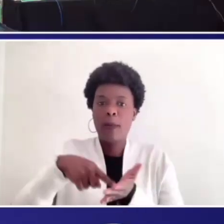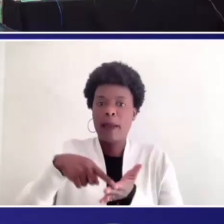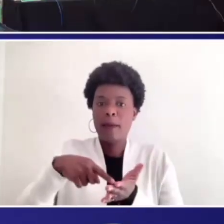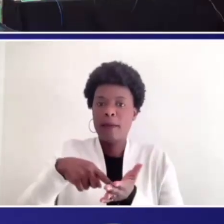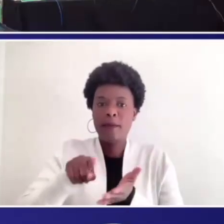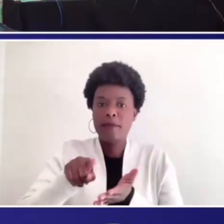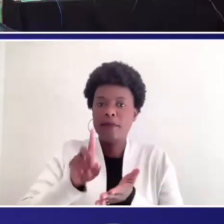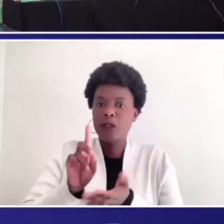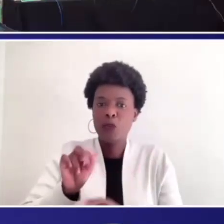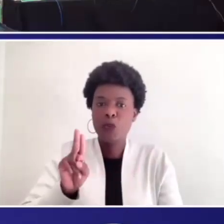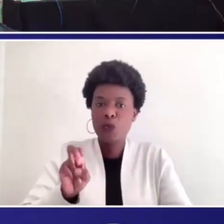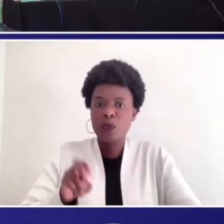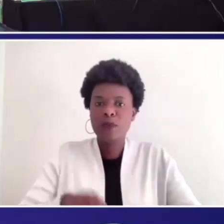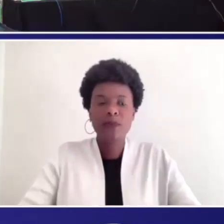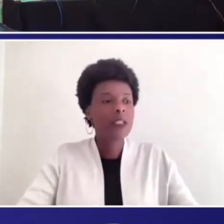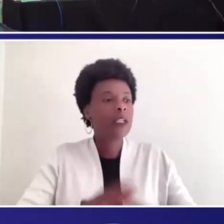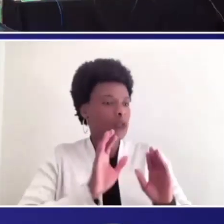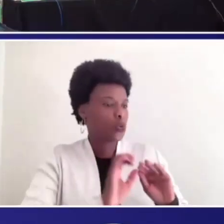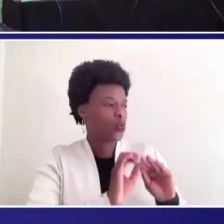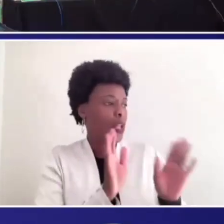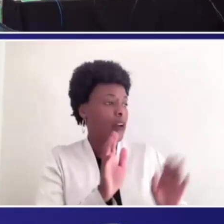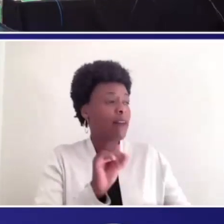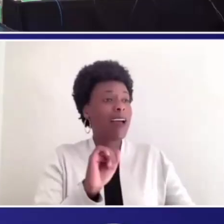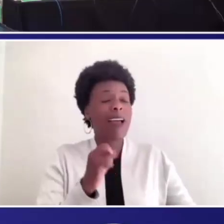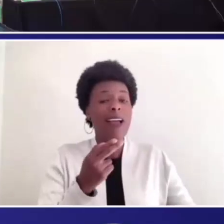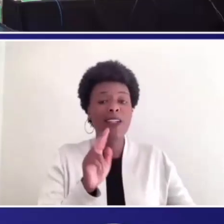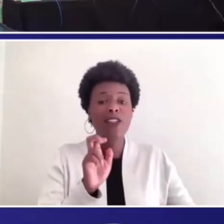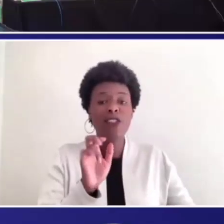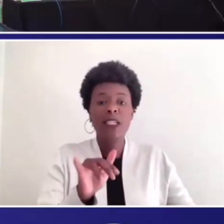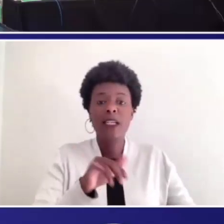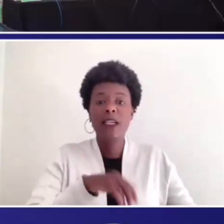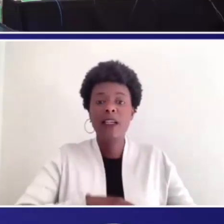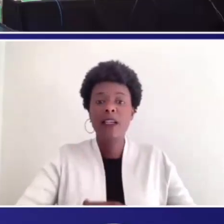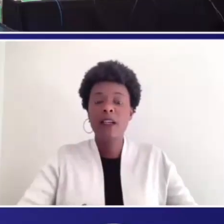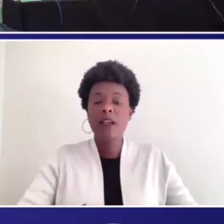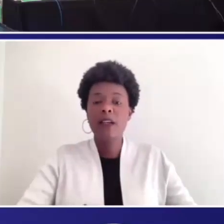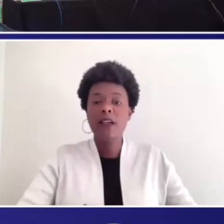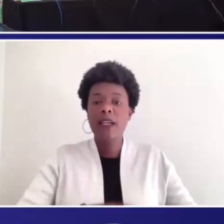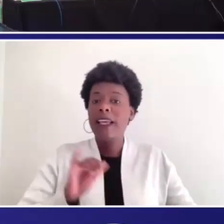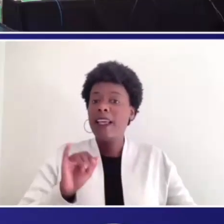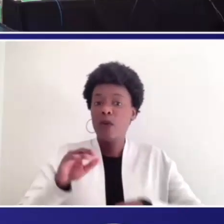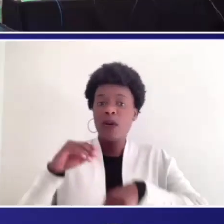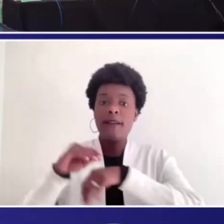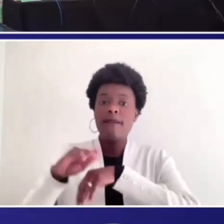Ashley, you would need to have had your -- if you're advising your constituency,